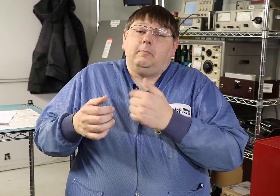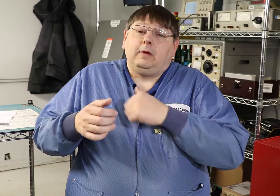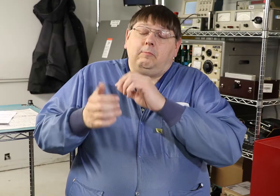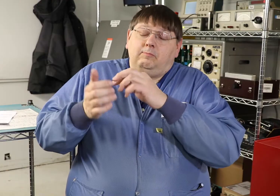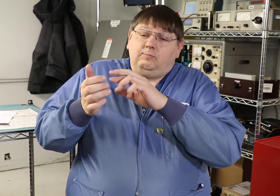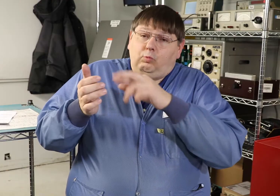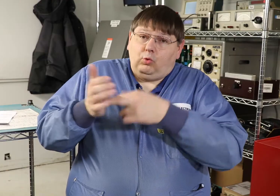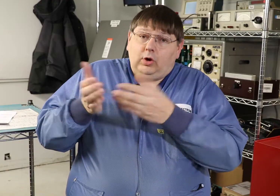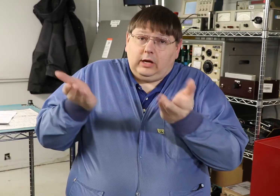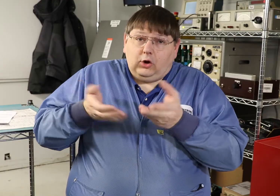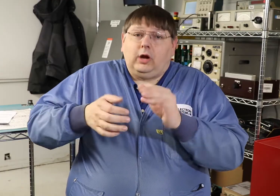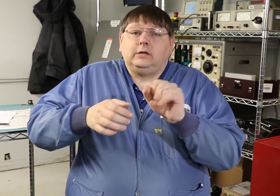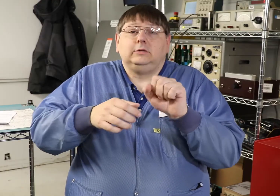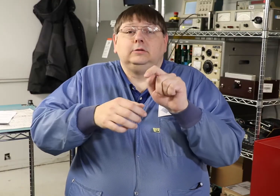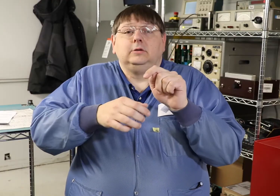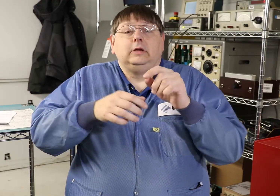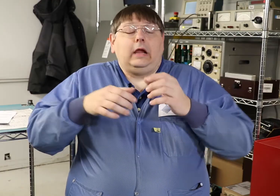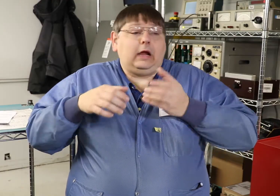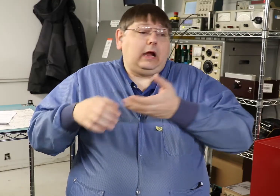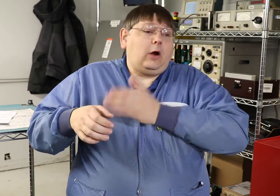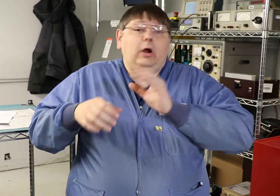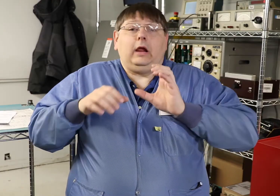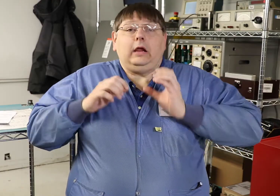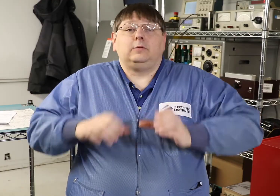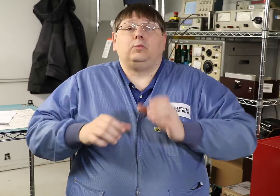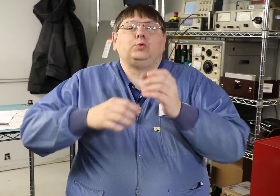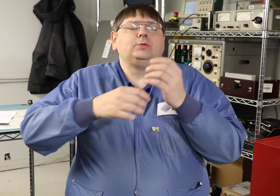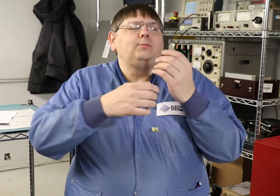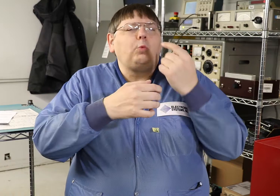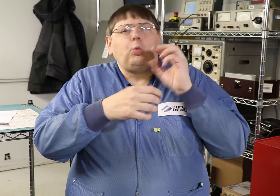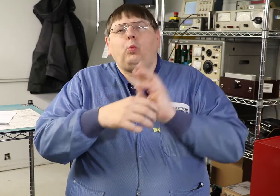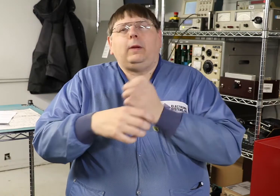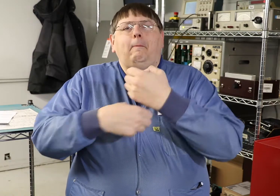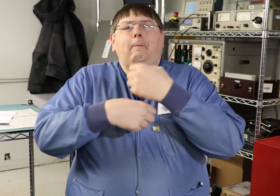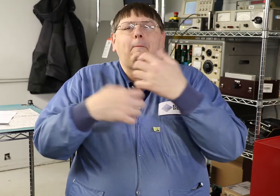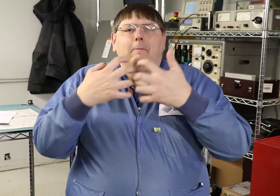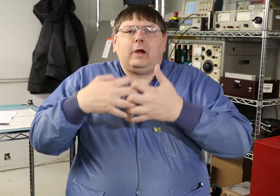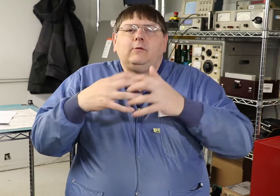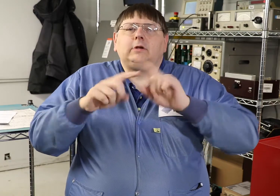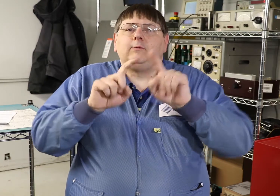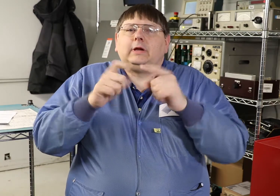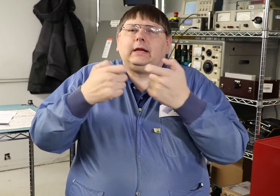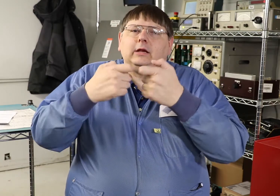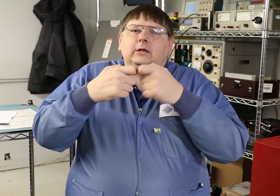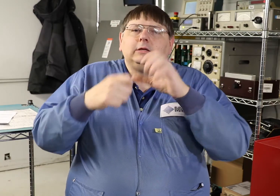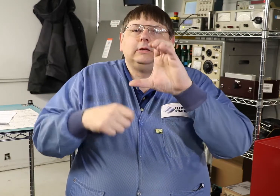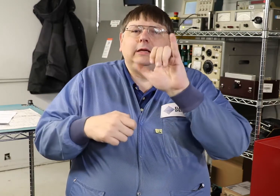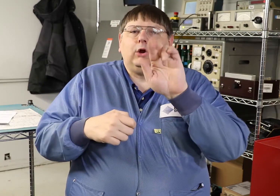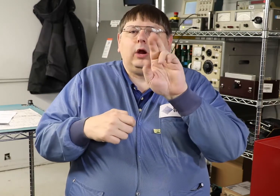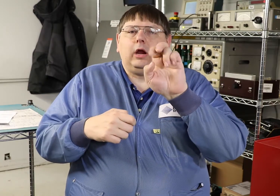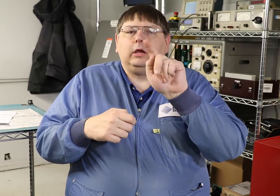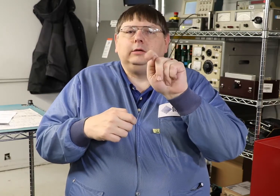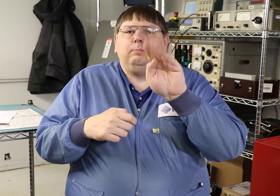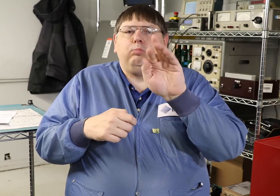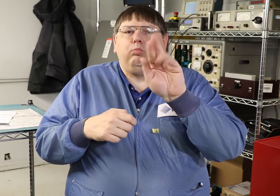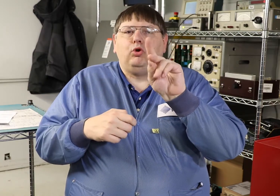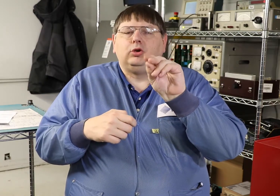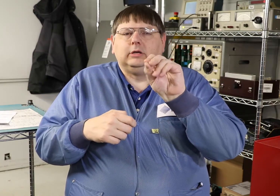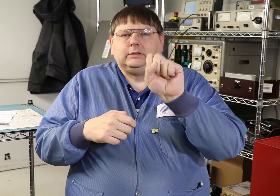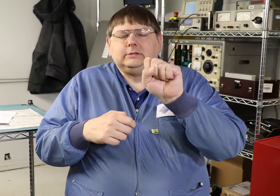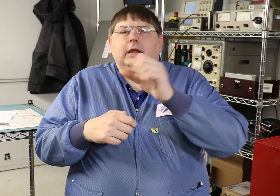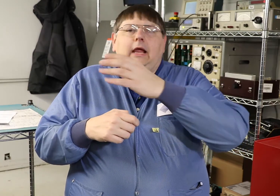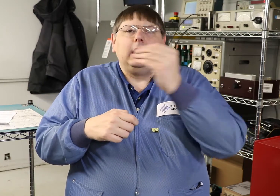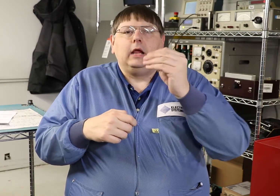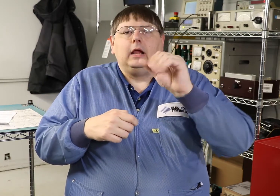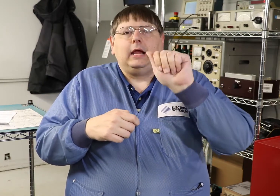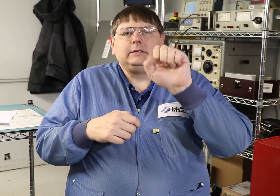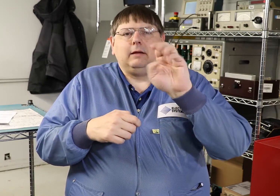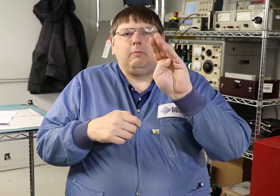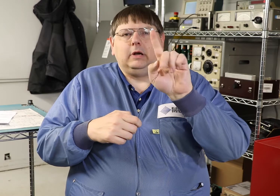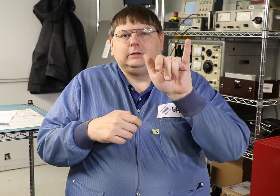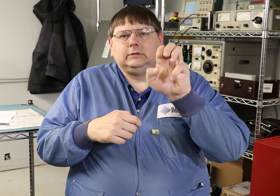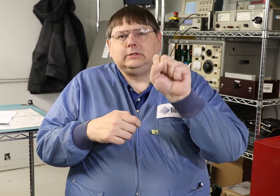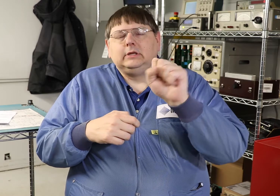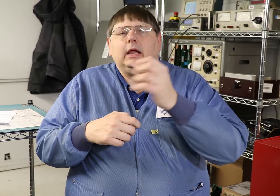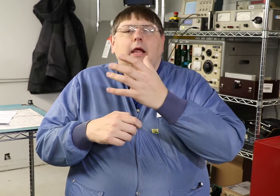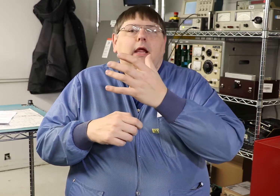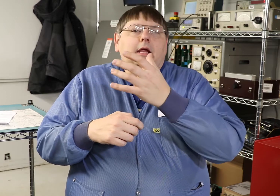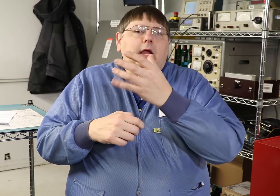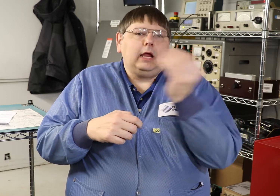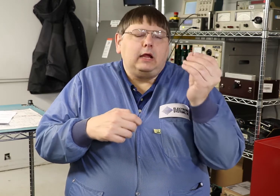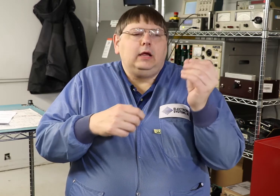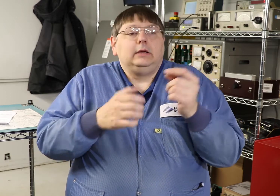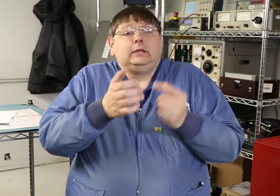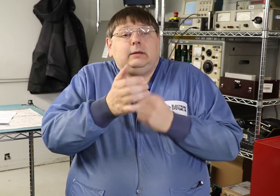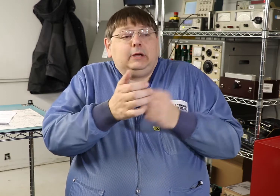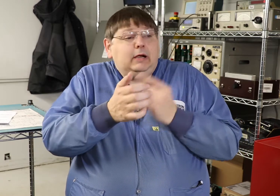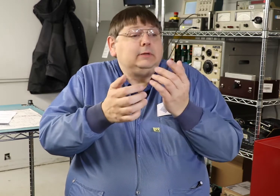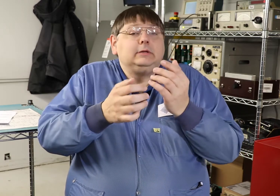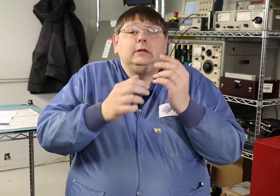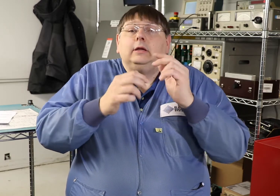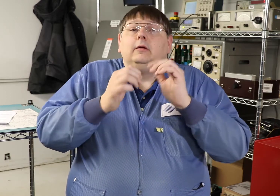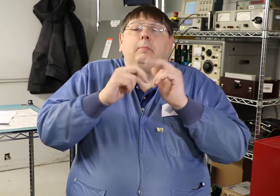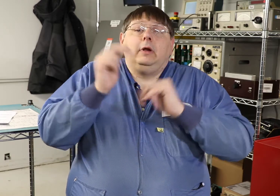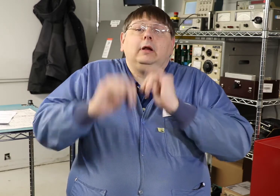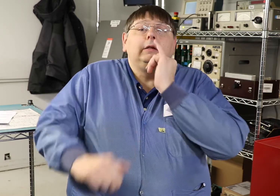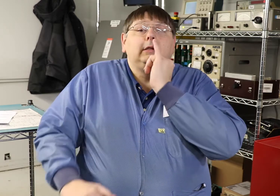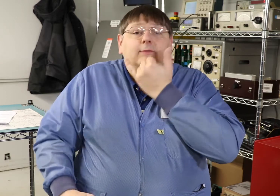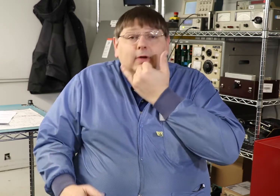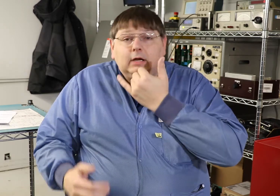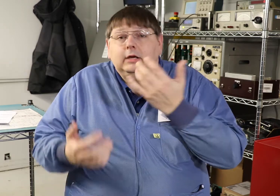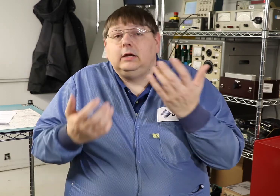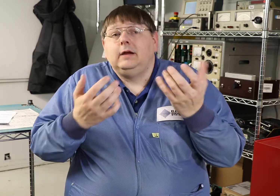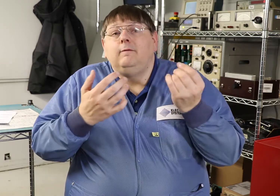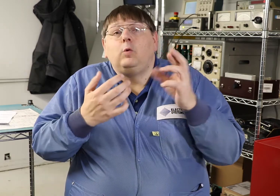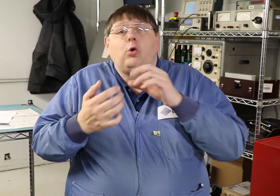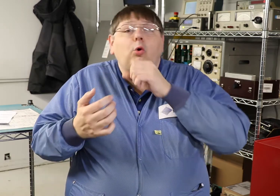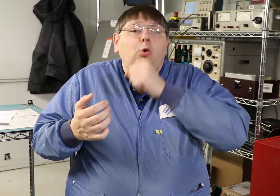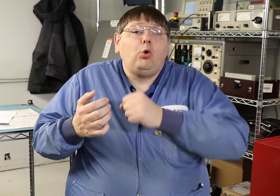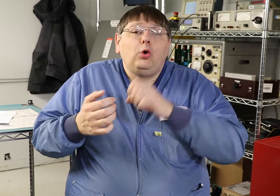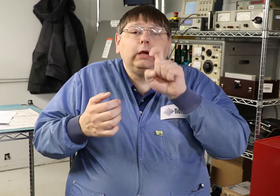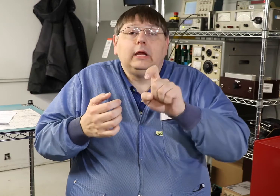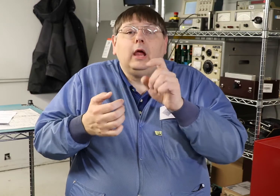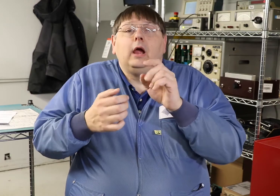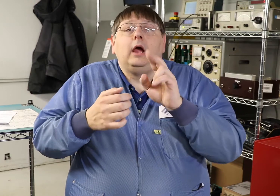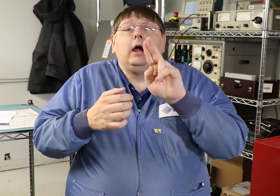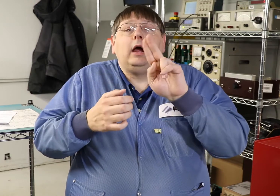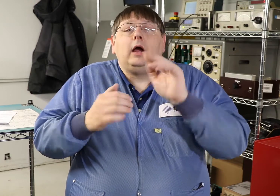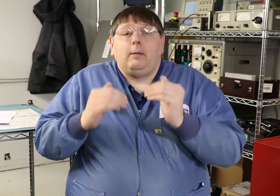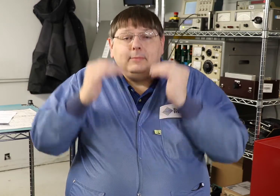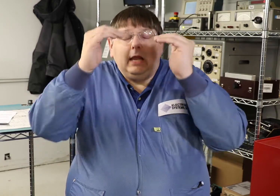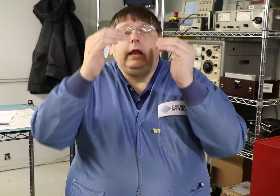My role here is to re-manufacture different electronic circuit boards and assemblies, and to troubleshoot any defects, or perform upgrades.